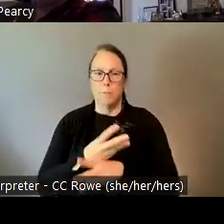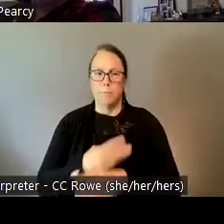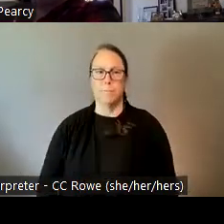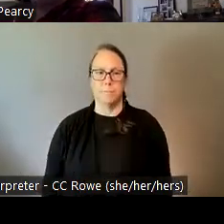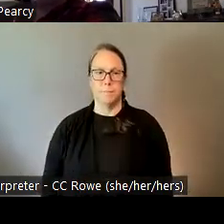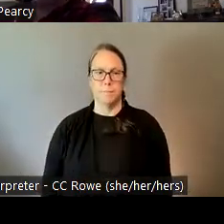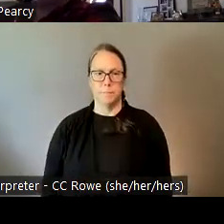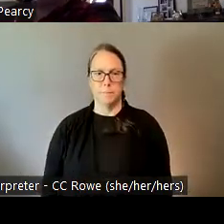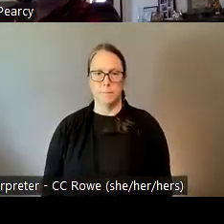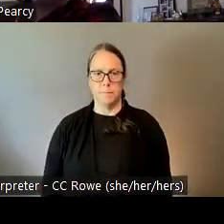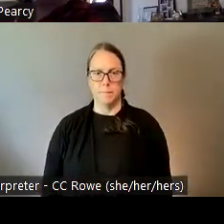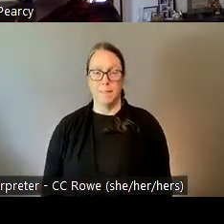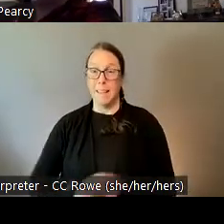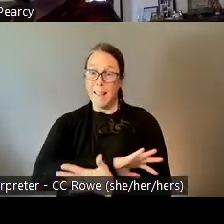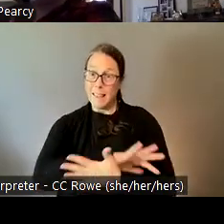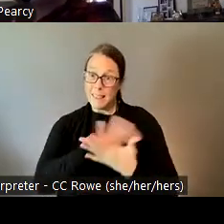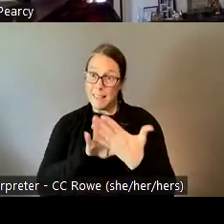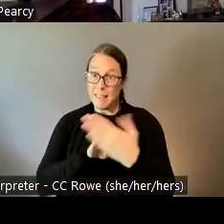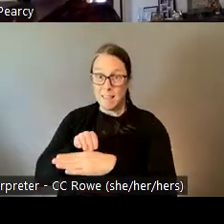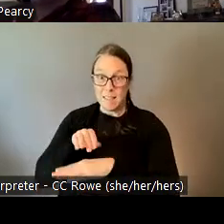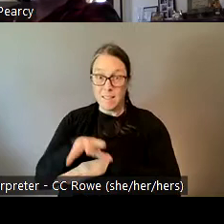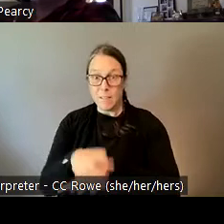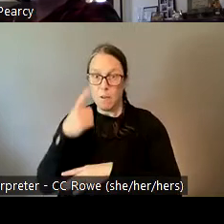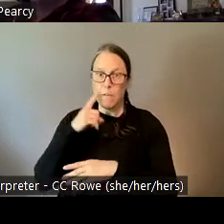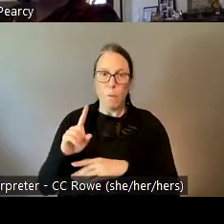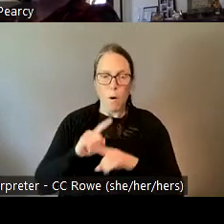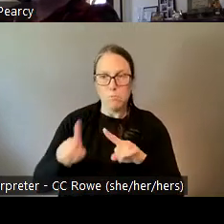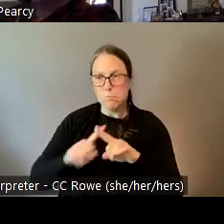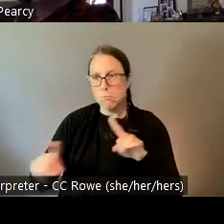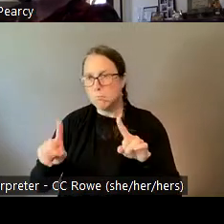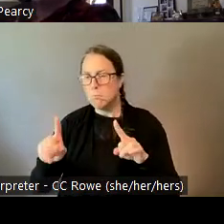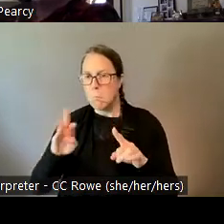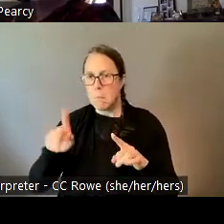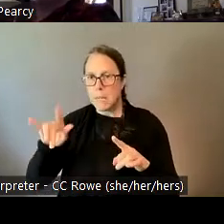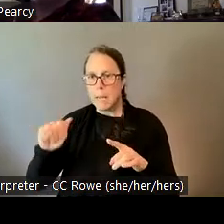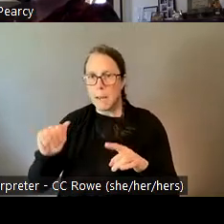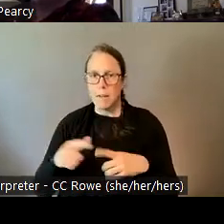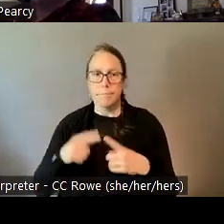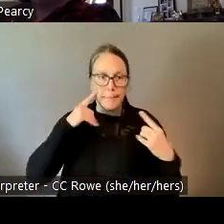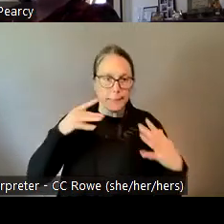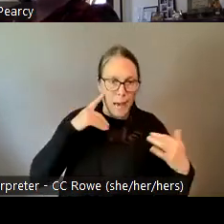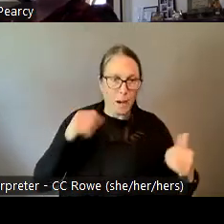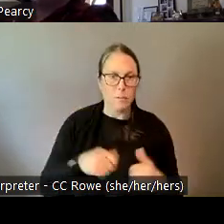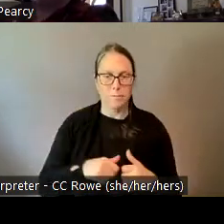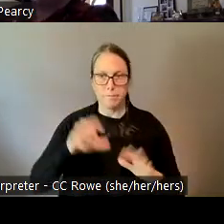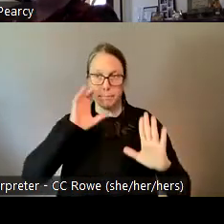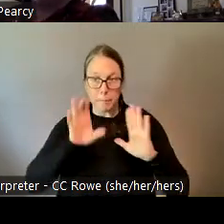And these guidelines refer to media such as sound, images, videos, text